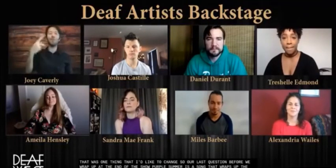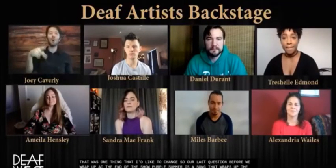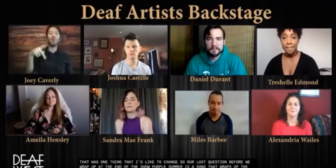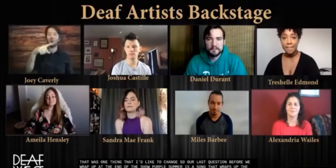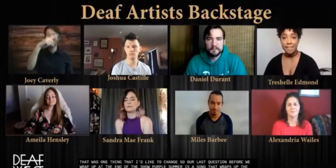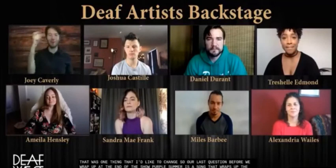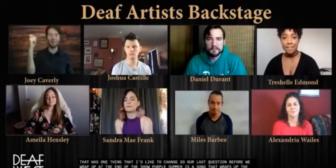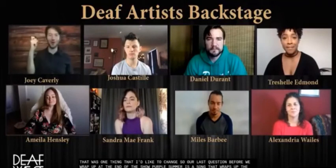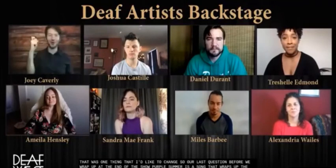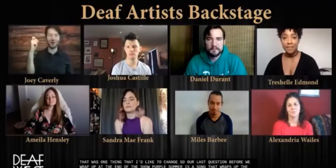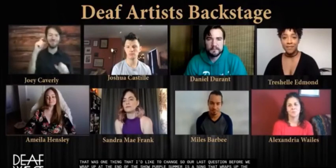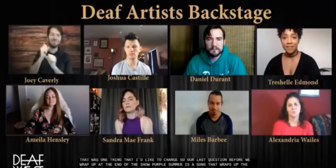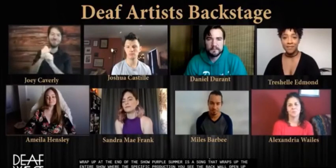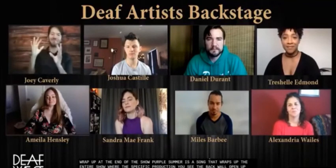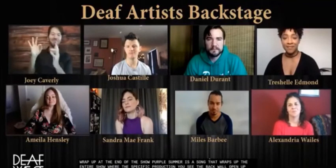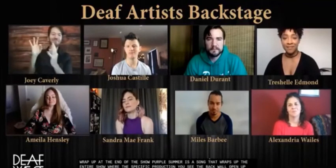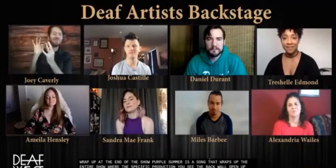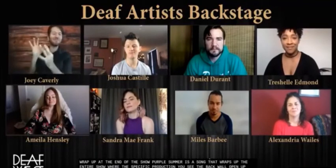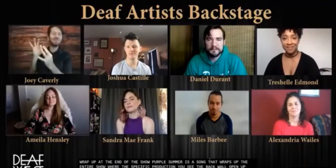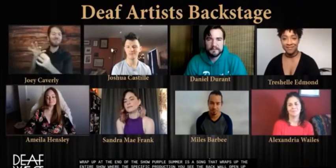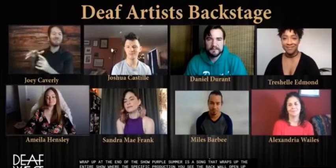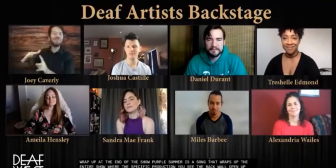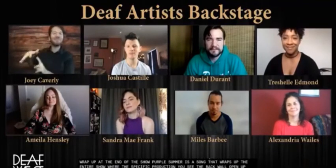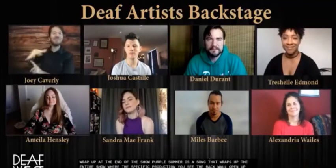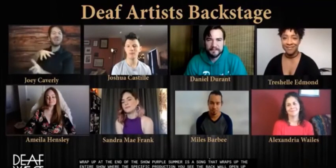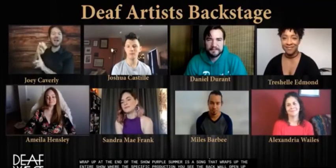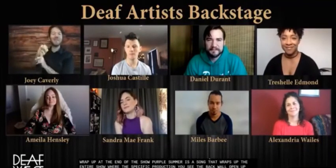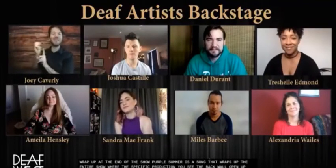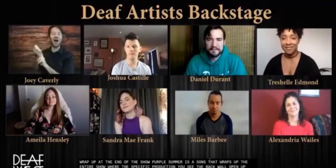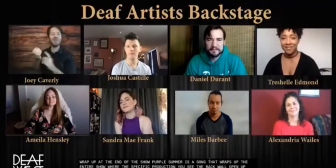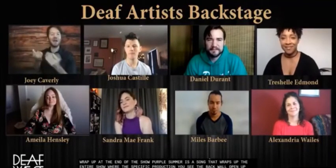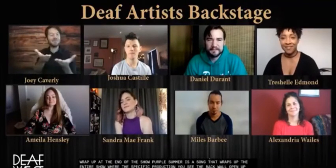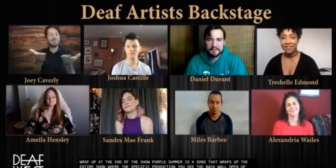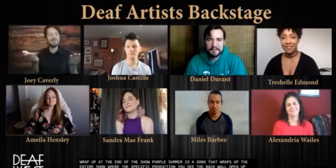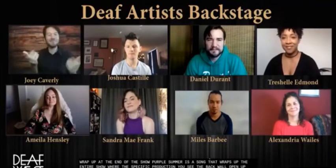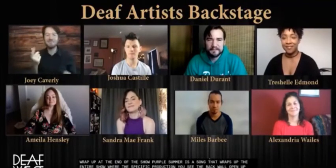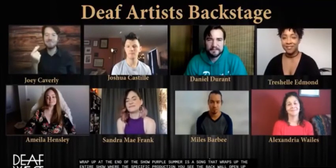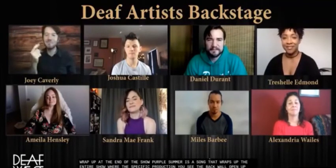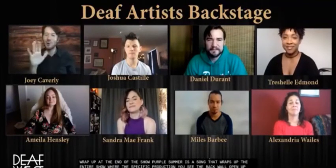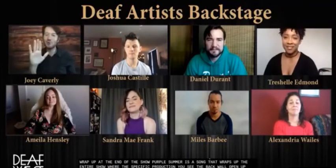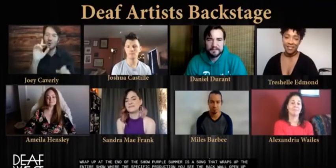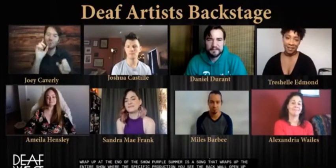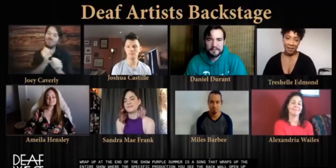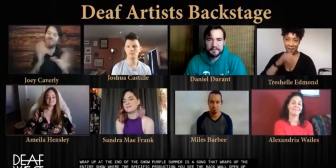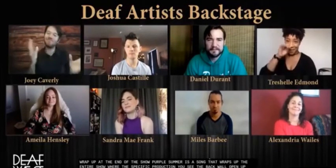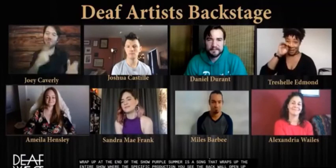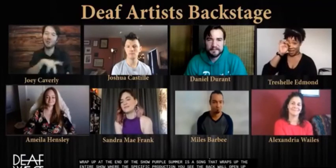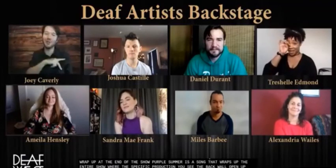What was your envision being of your characters end and “Purple Summer” and in that environment?